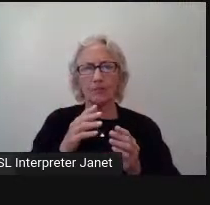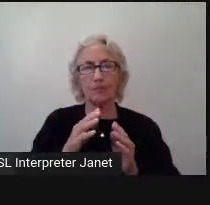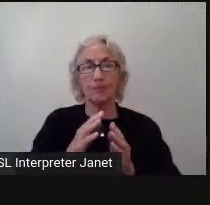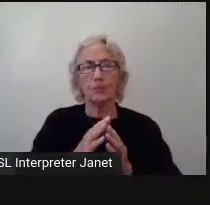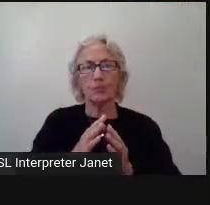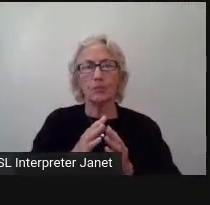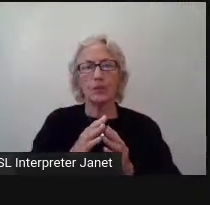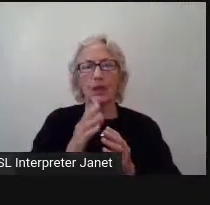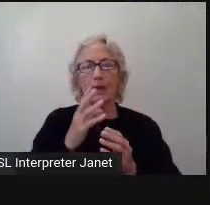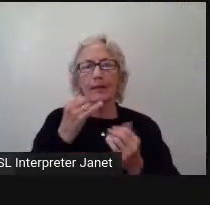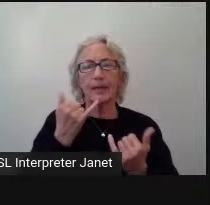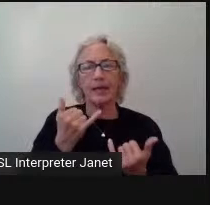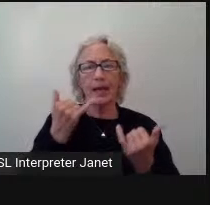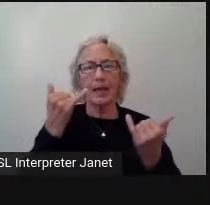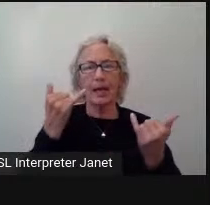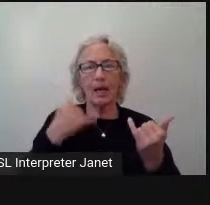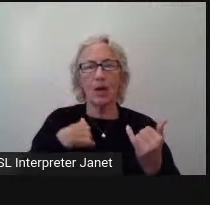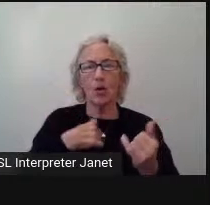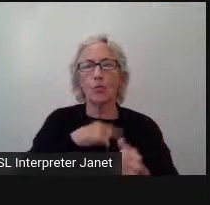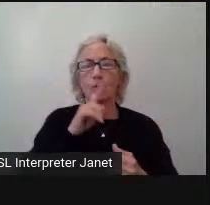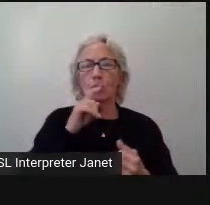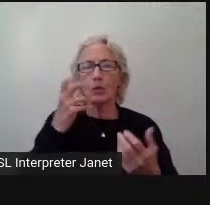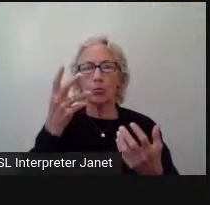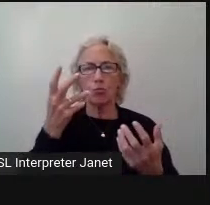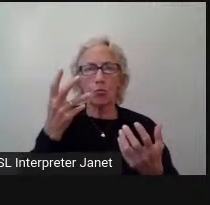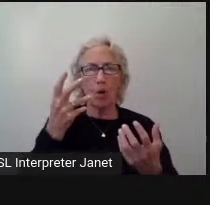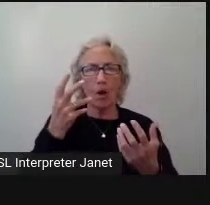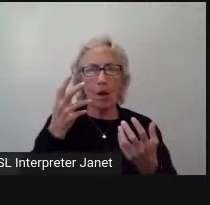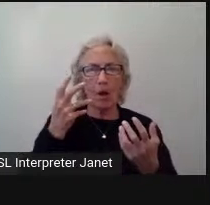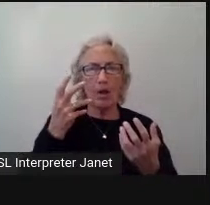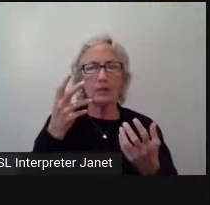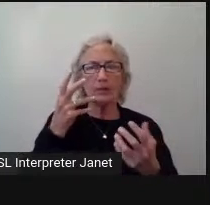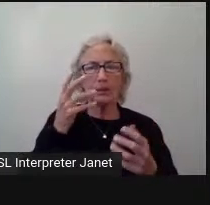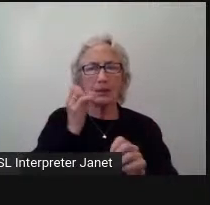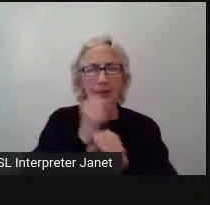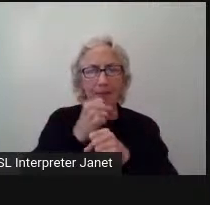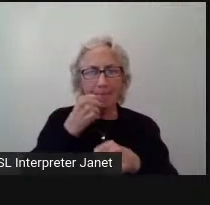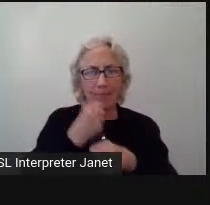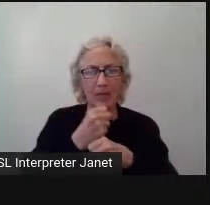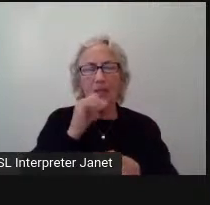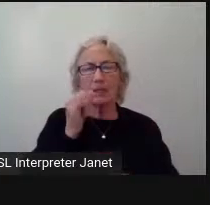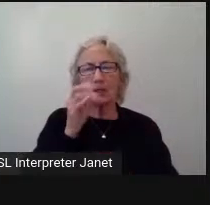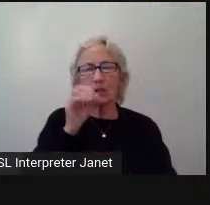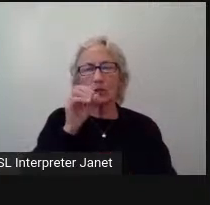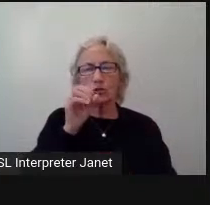account can be used by everyone to create content. Is accessible to create content. And now we